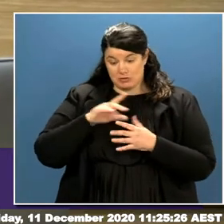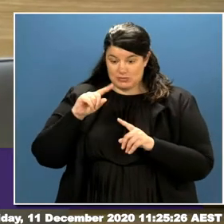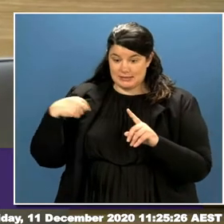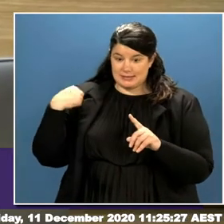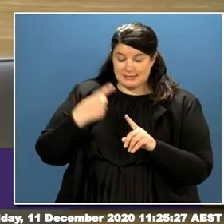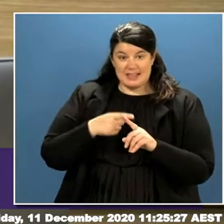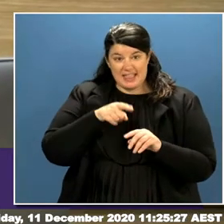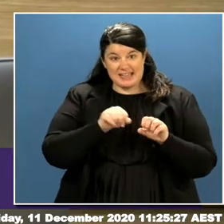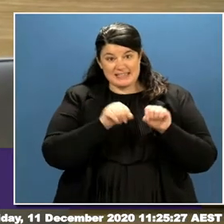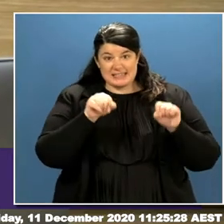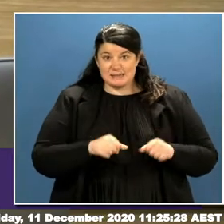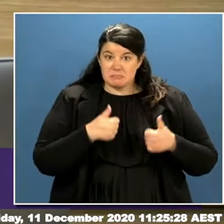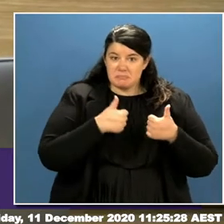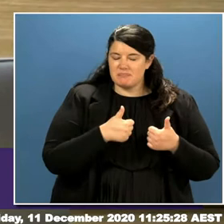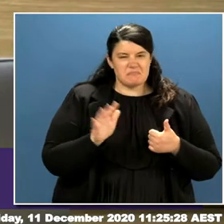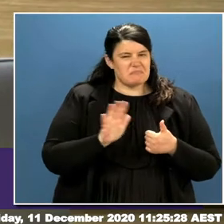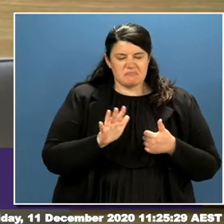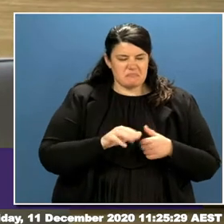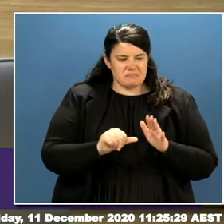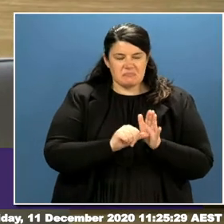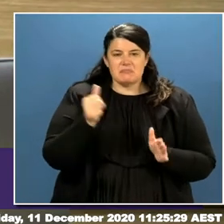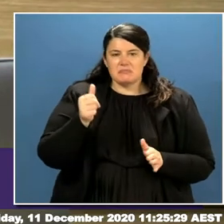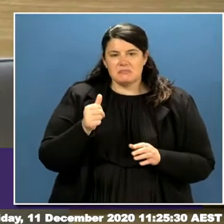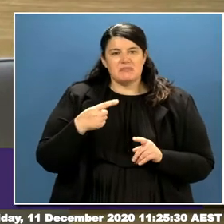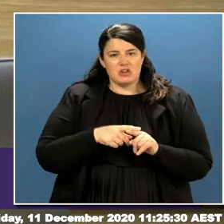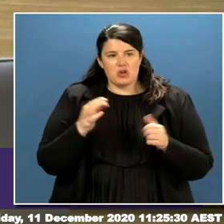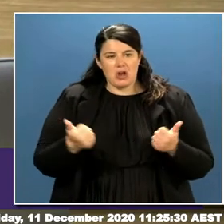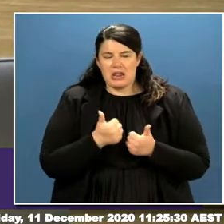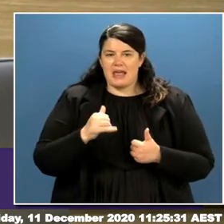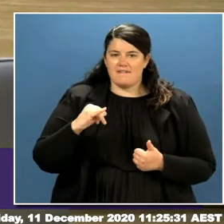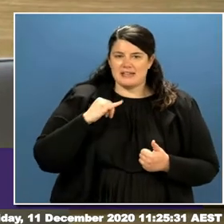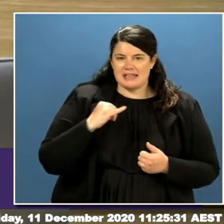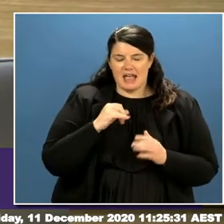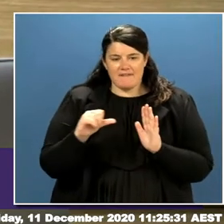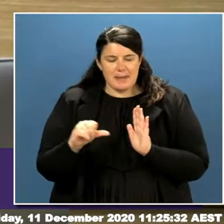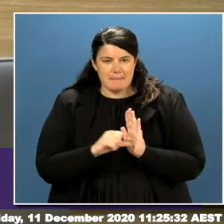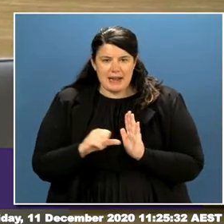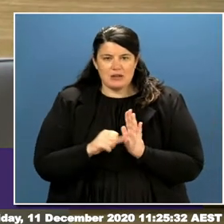broken system without adequate resourcing available to properly assist